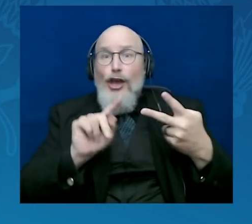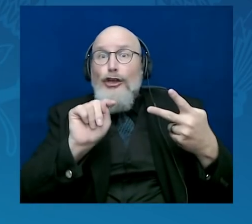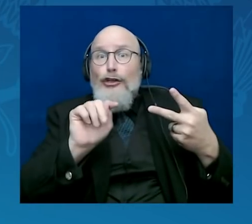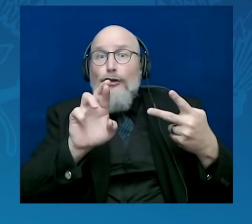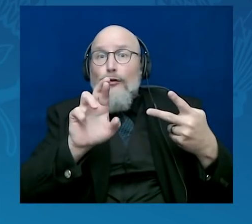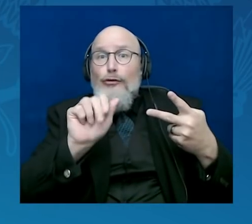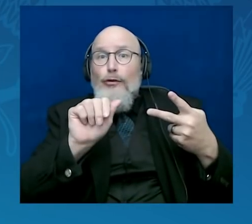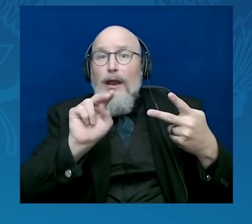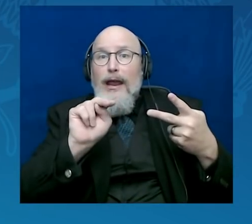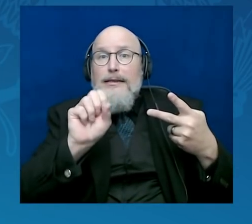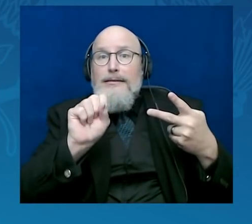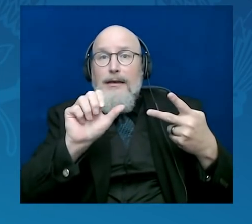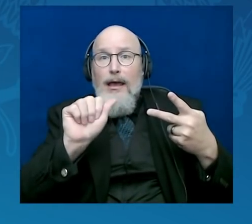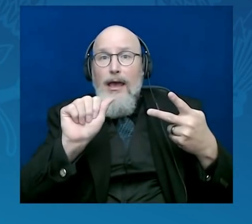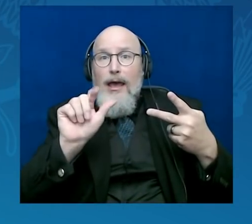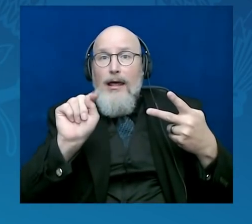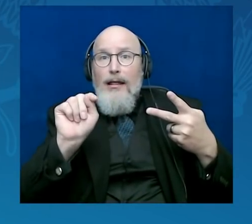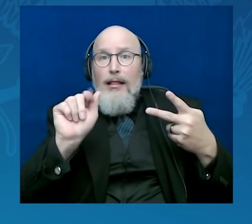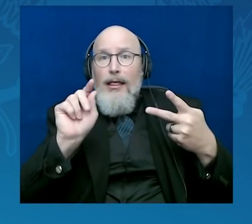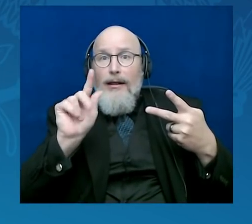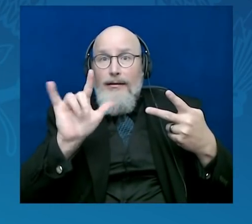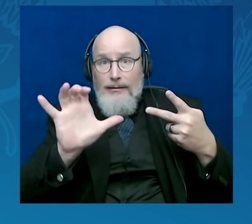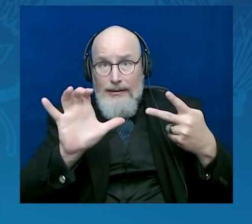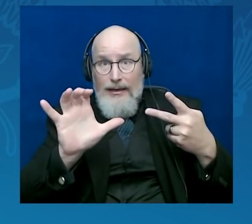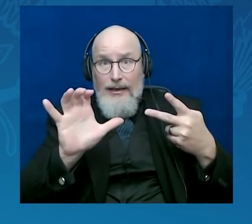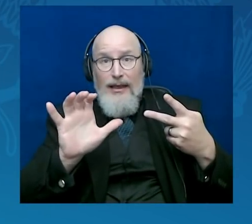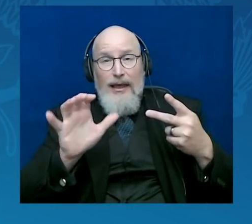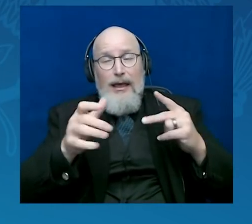Now, that was a message that was extremely well received here,